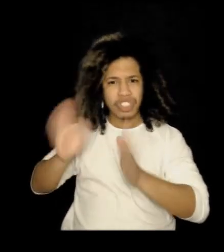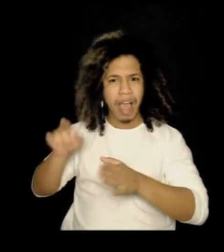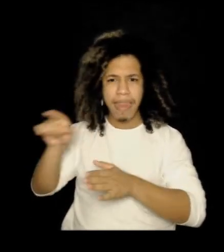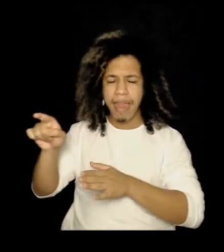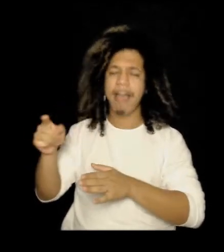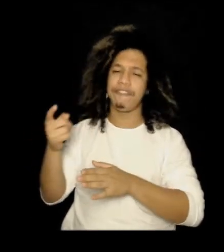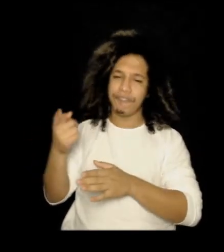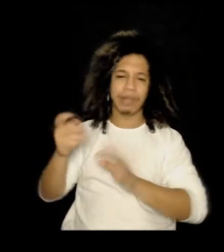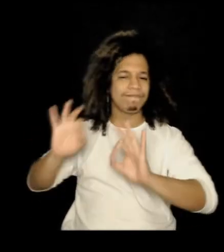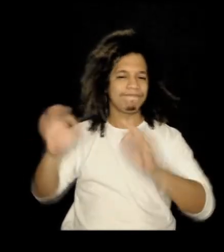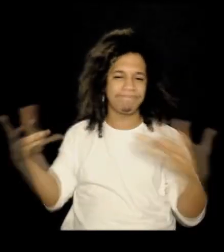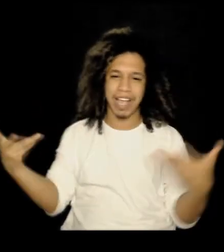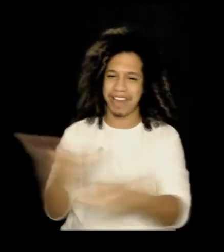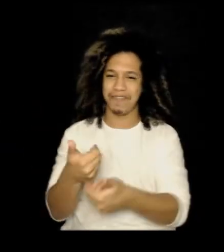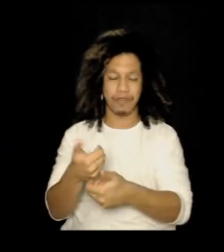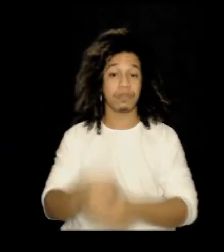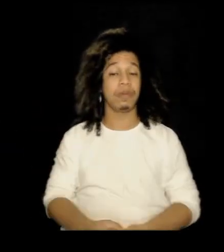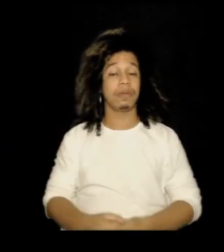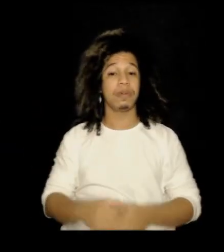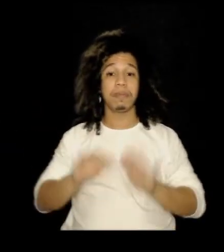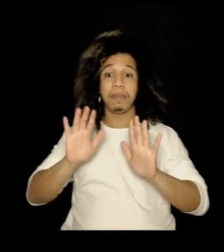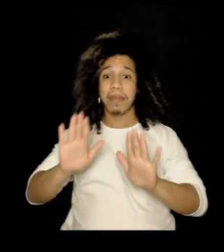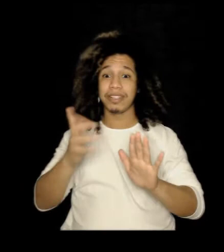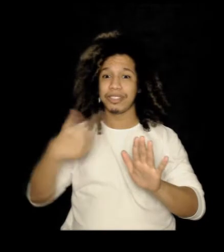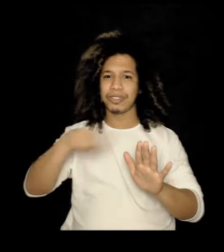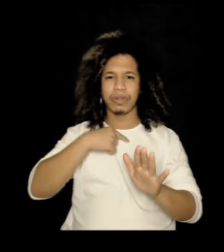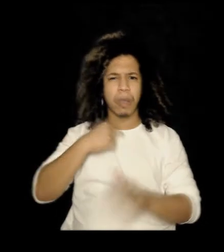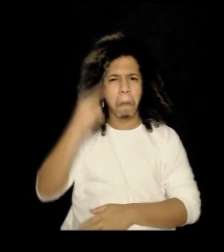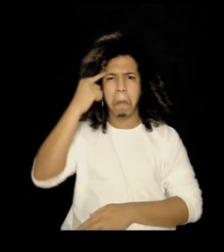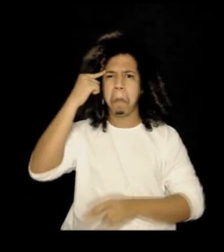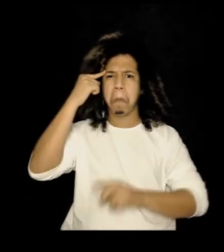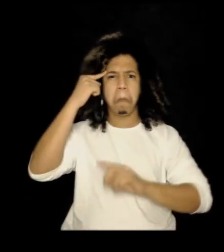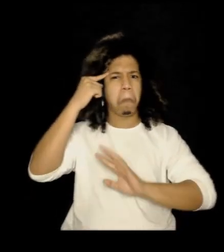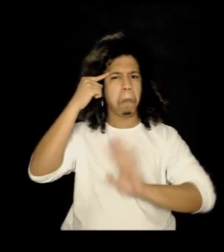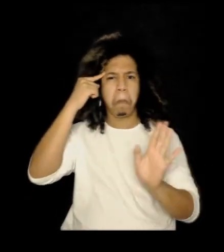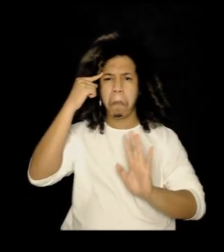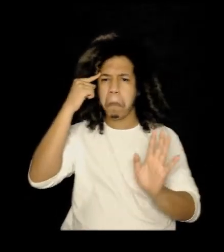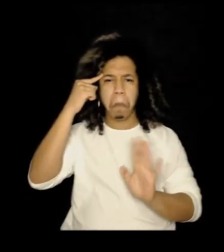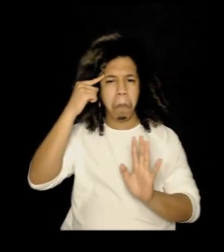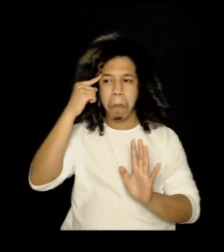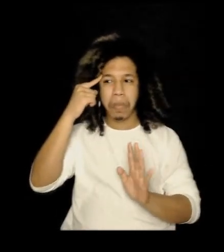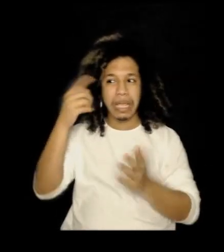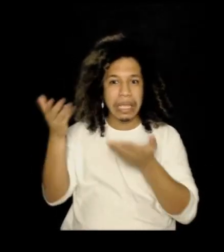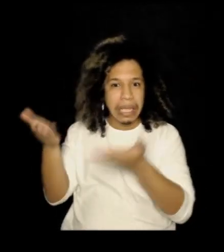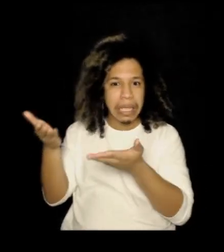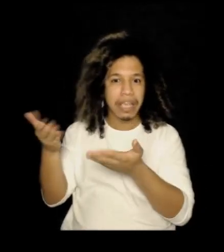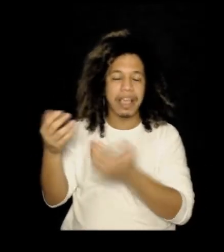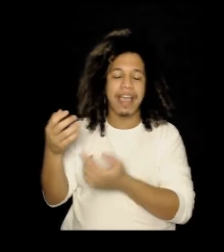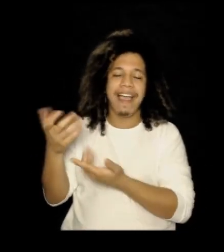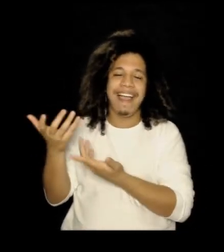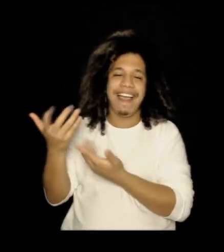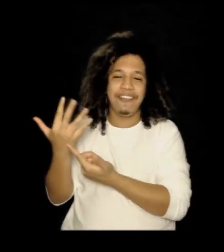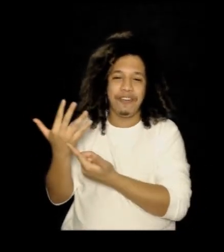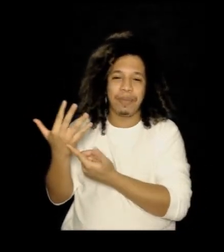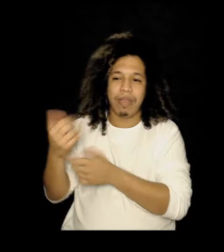a great success from year one. However, no one would imagine it would become this huge annual event,